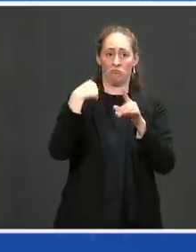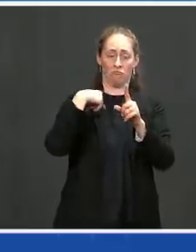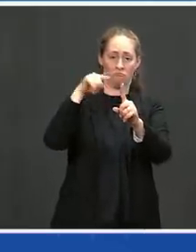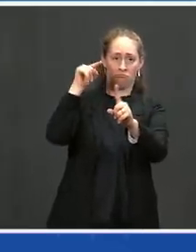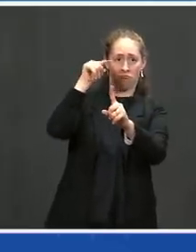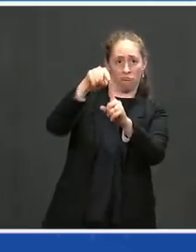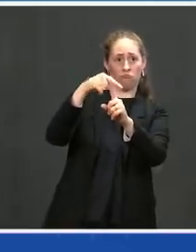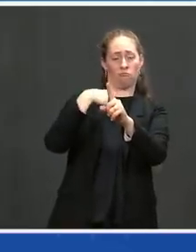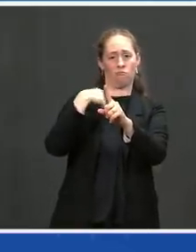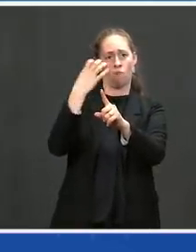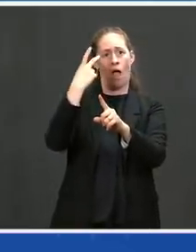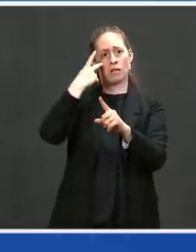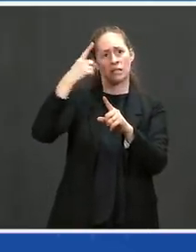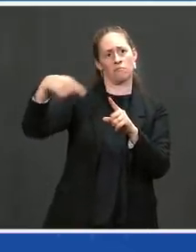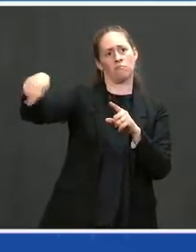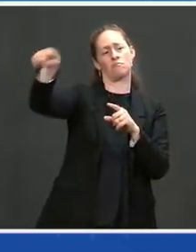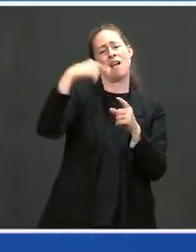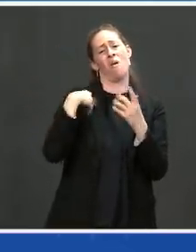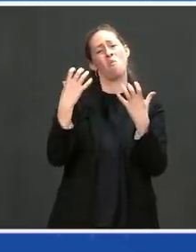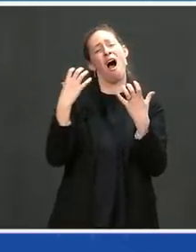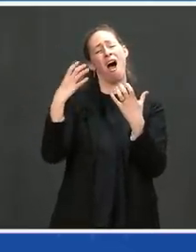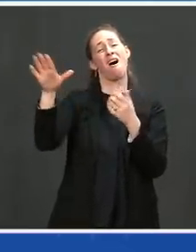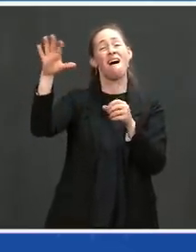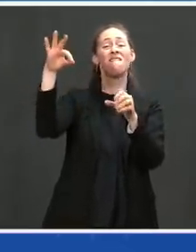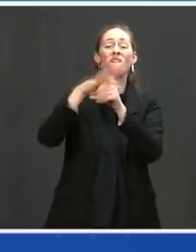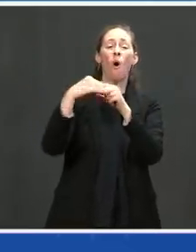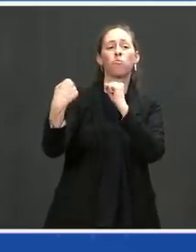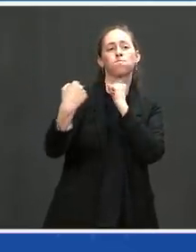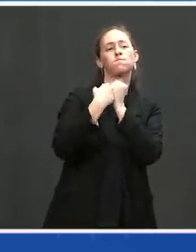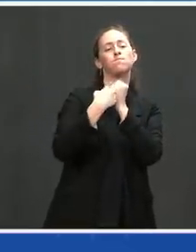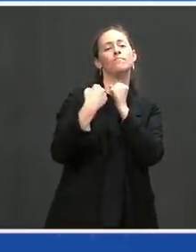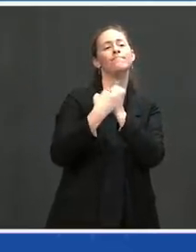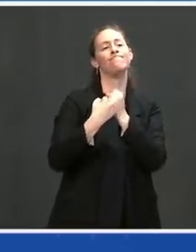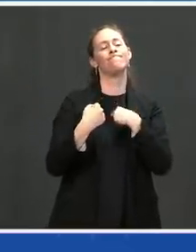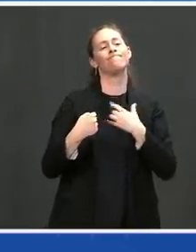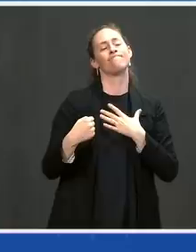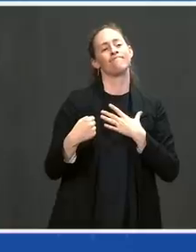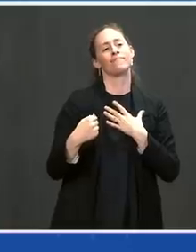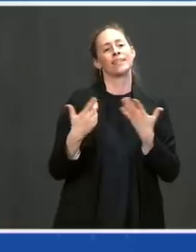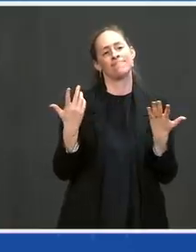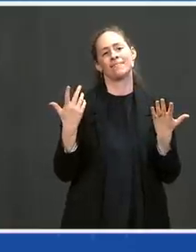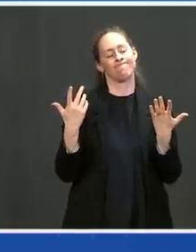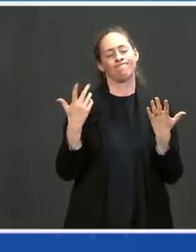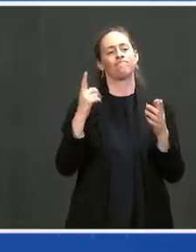but what I know I have now is that I have electoral support from Republican voters.